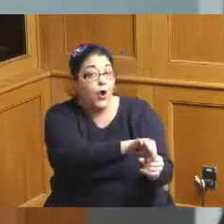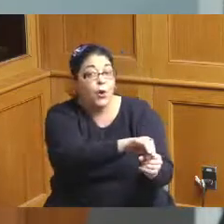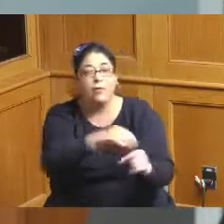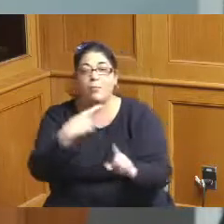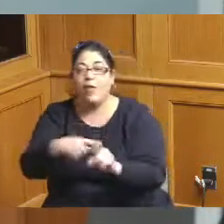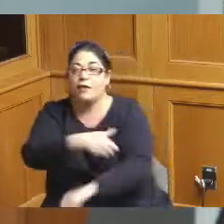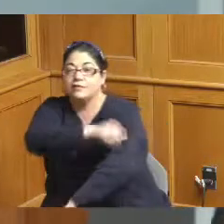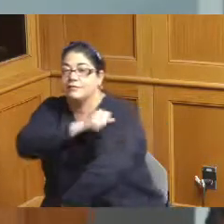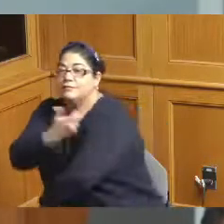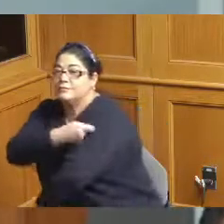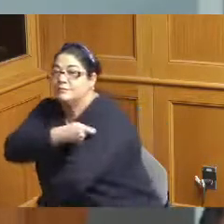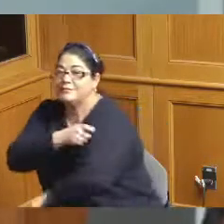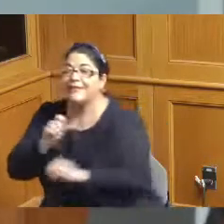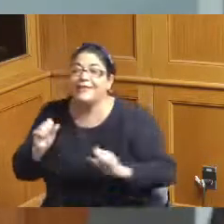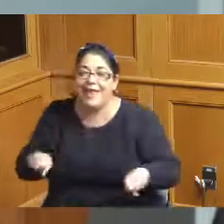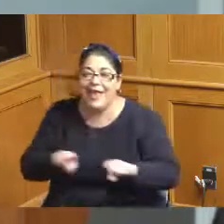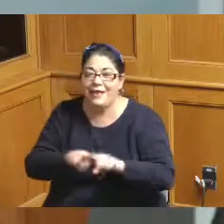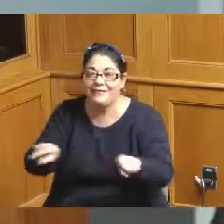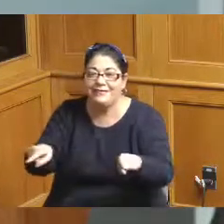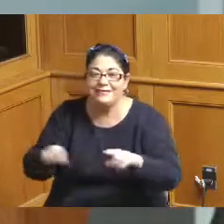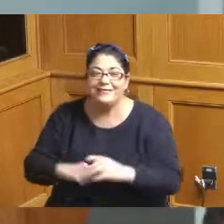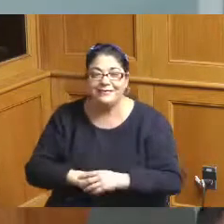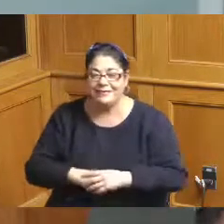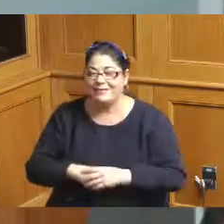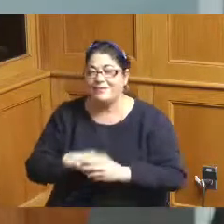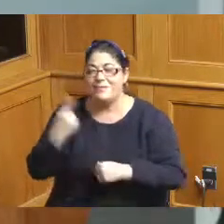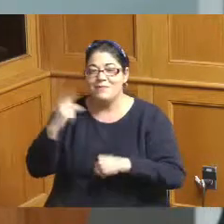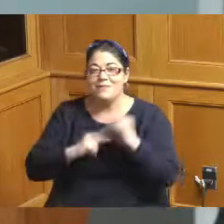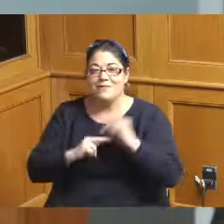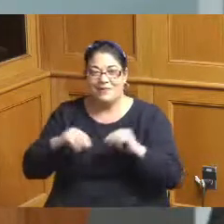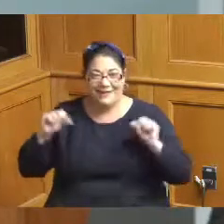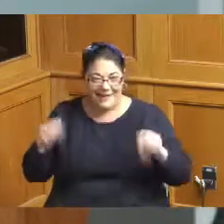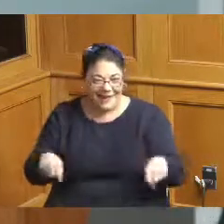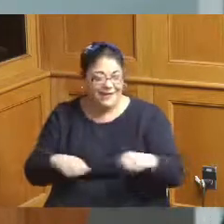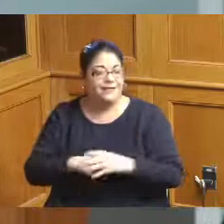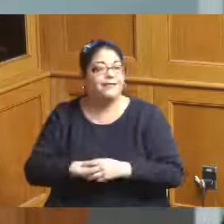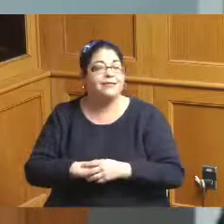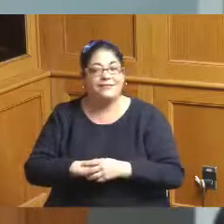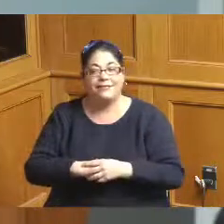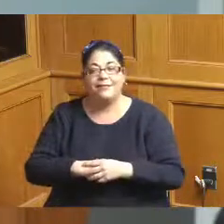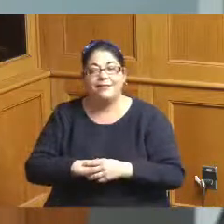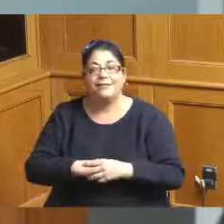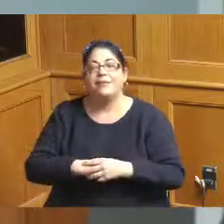in the same space as the early voting oh nice and then we have additional locations in the community